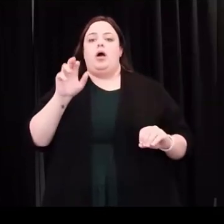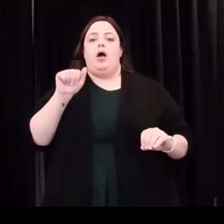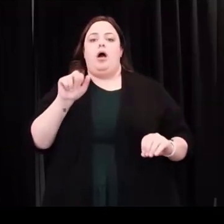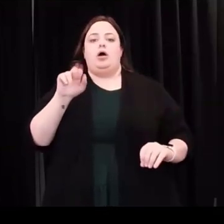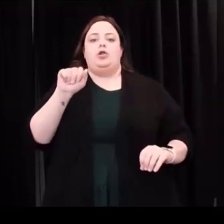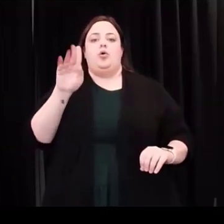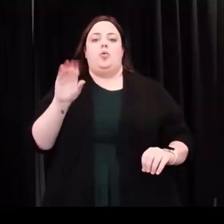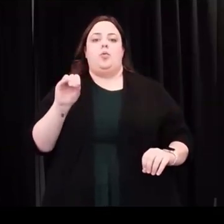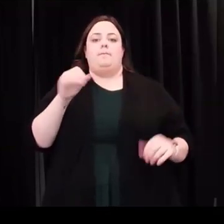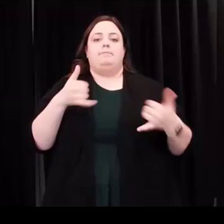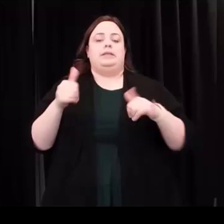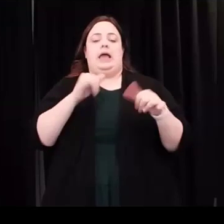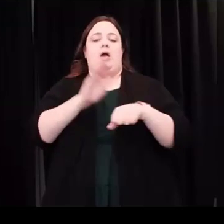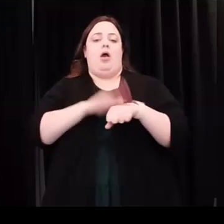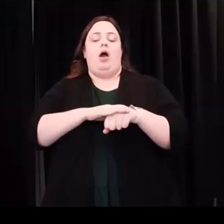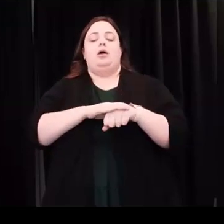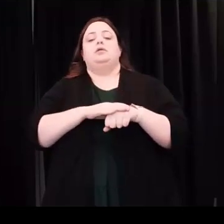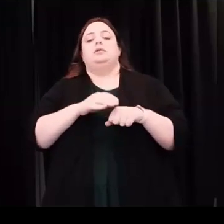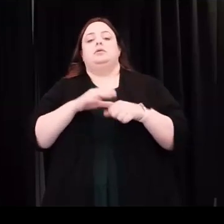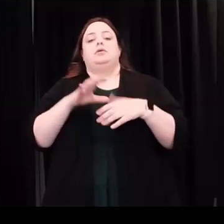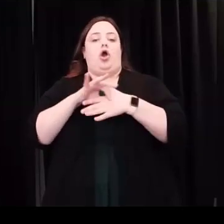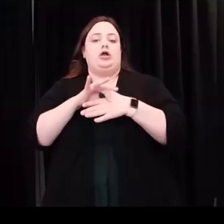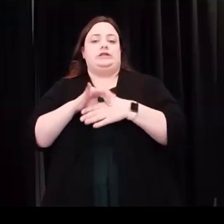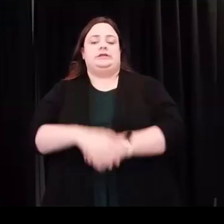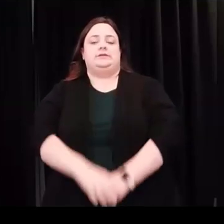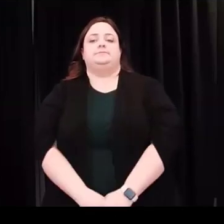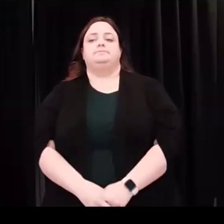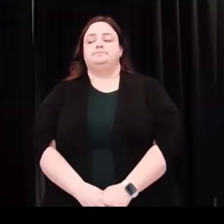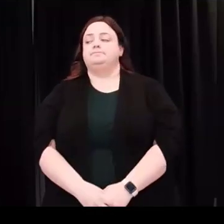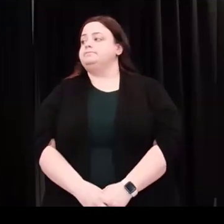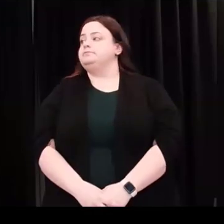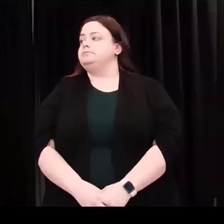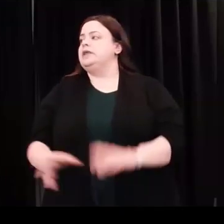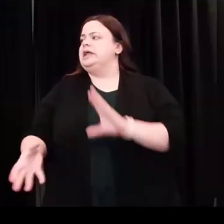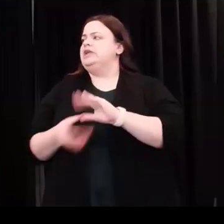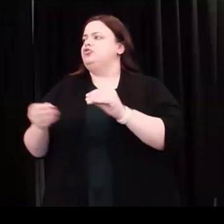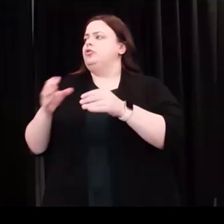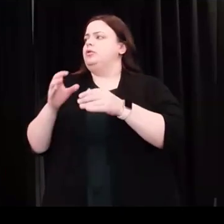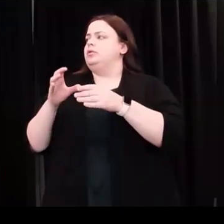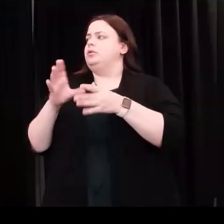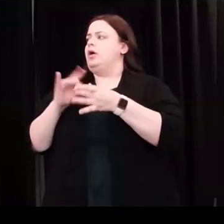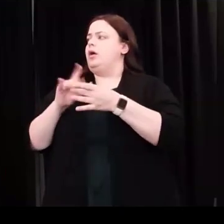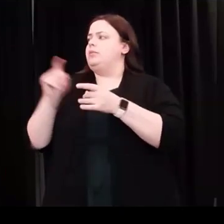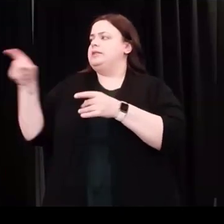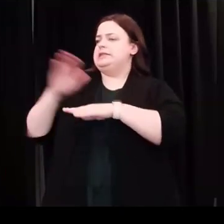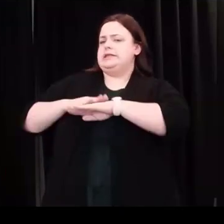Excellent. Digital science compliance, autoplay. Did you have an additional comment? This table?